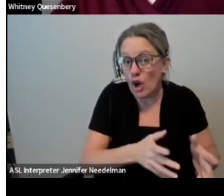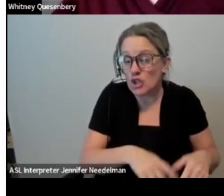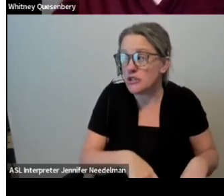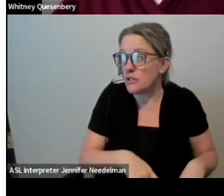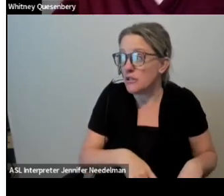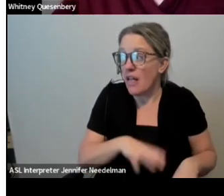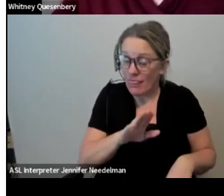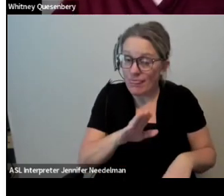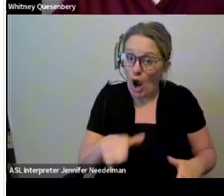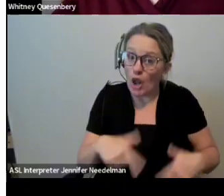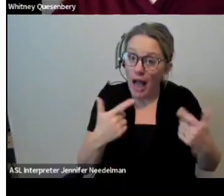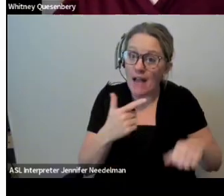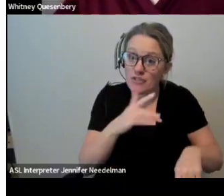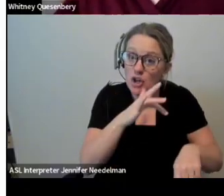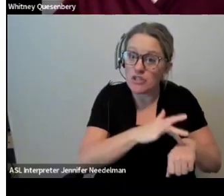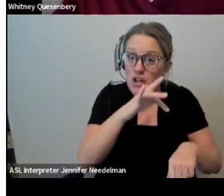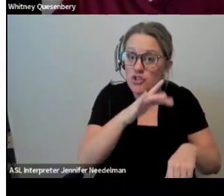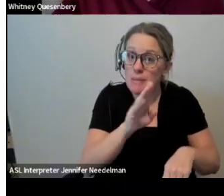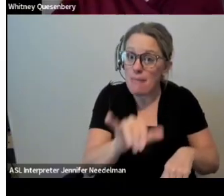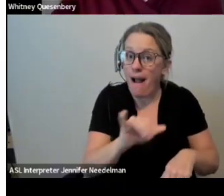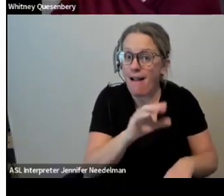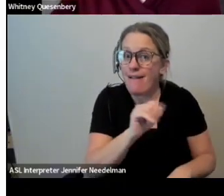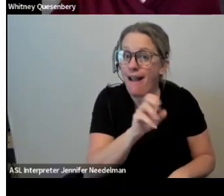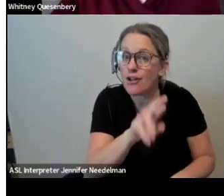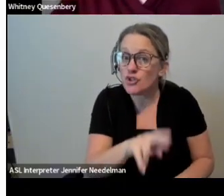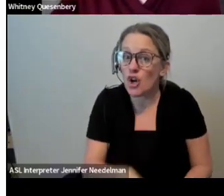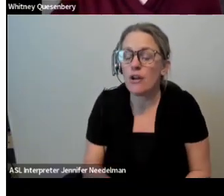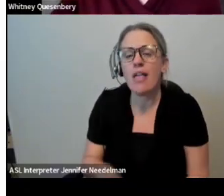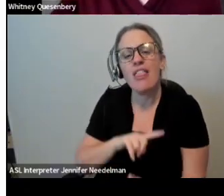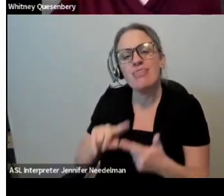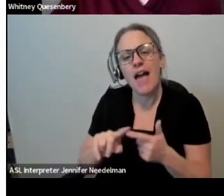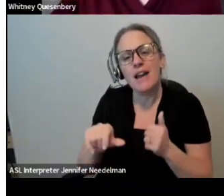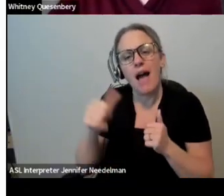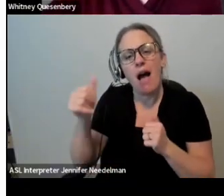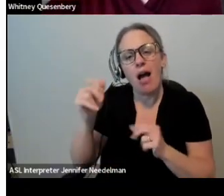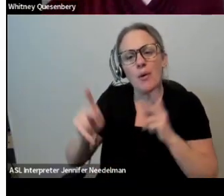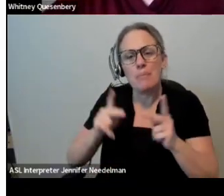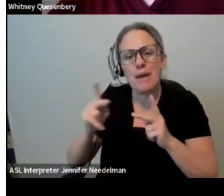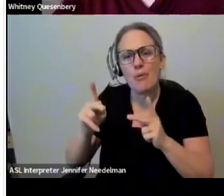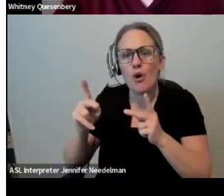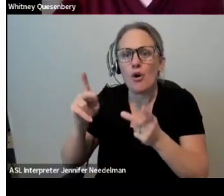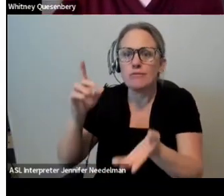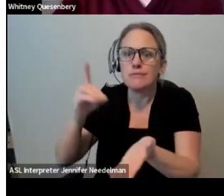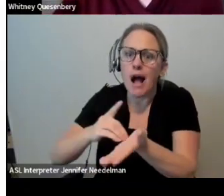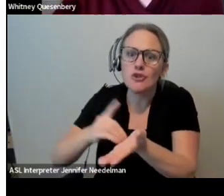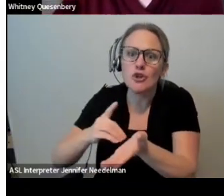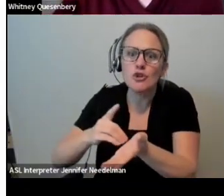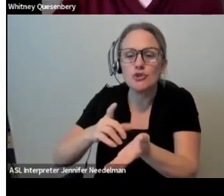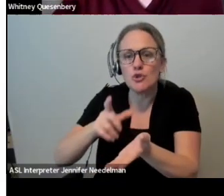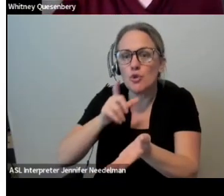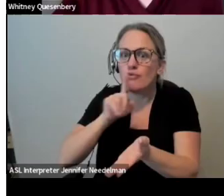And then we had experts who were people who were really good at medical information in some way and often intersected through those other two groups